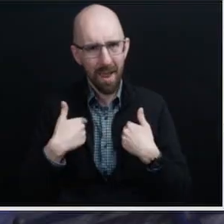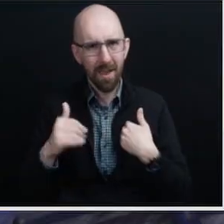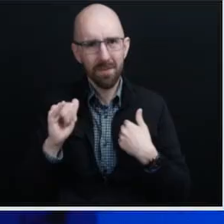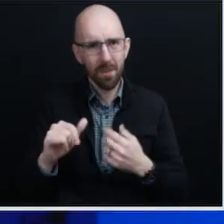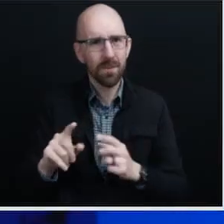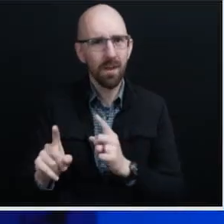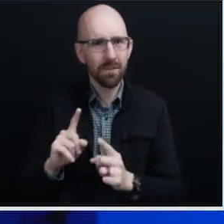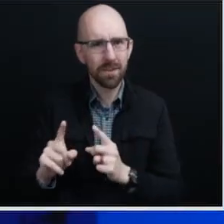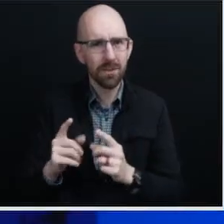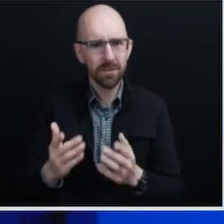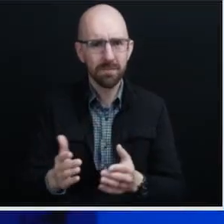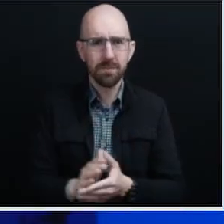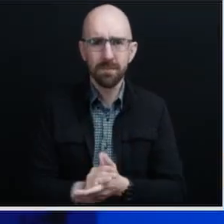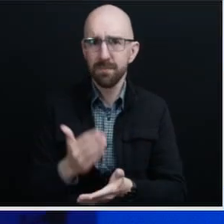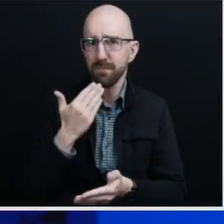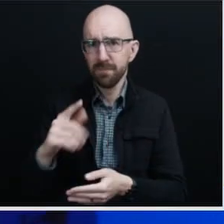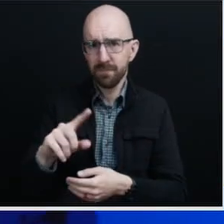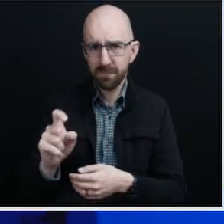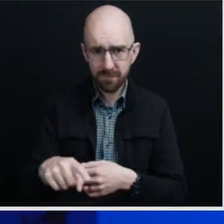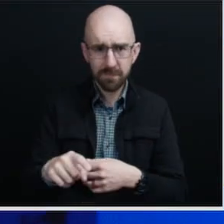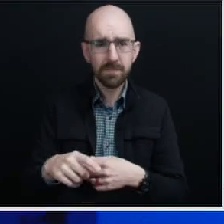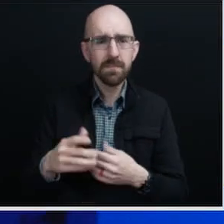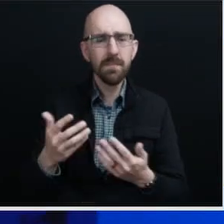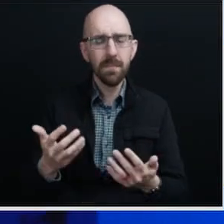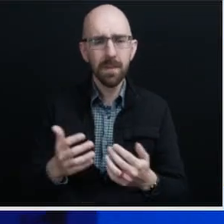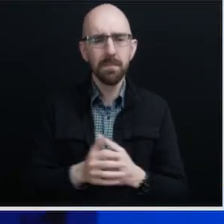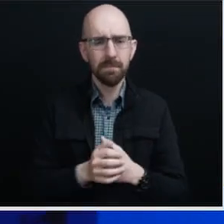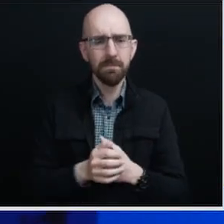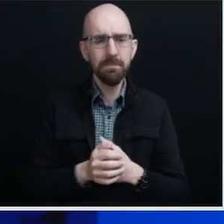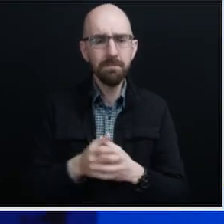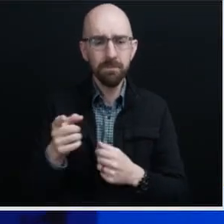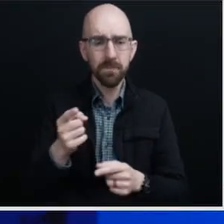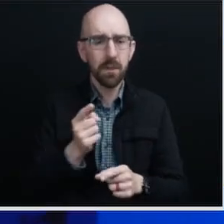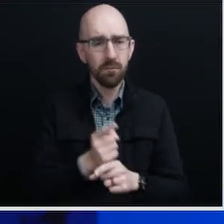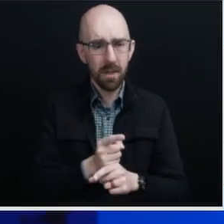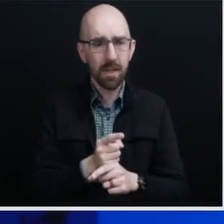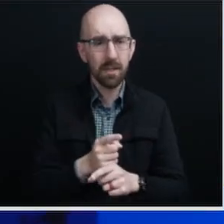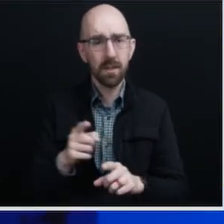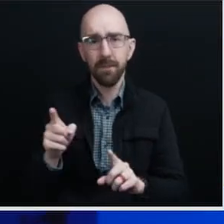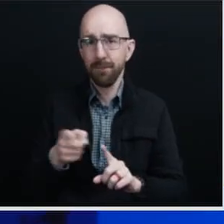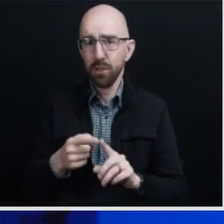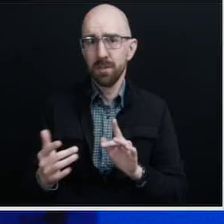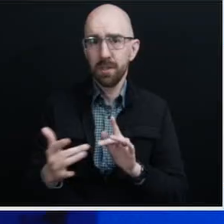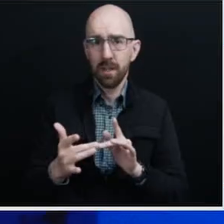that's a good question. You know, it's um you're right, we are the first point of contact. Um and